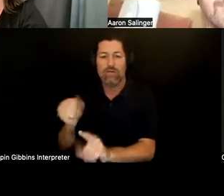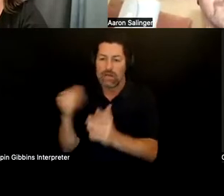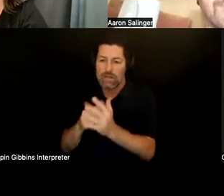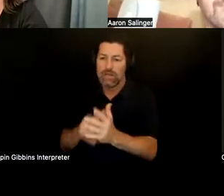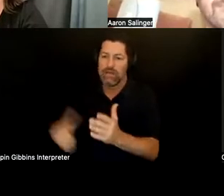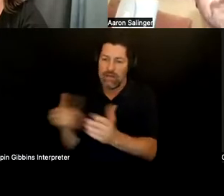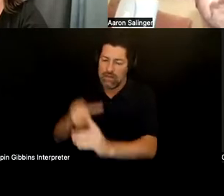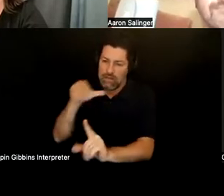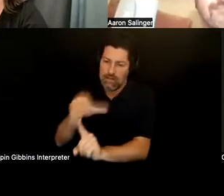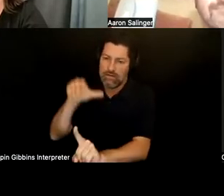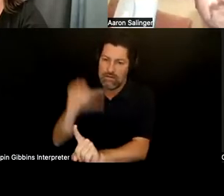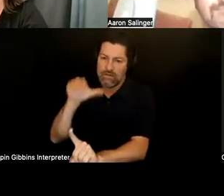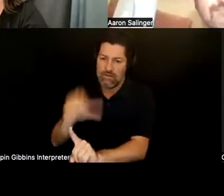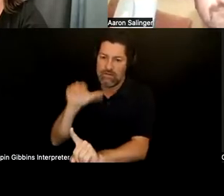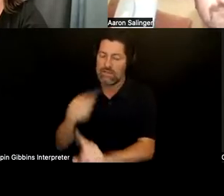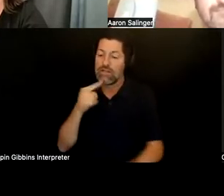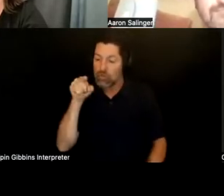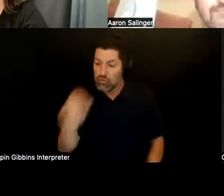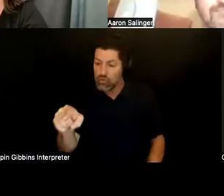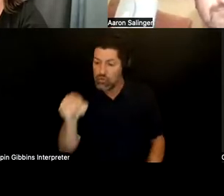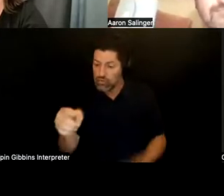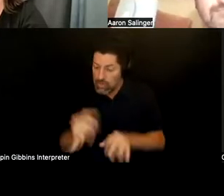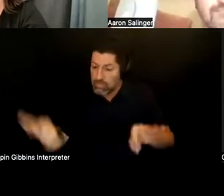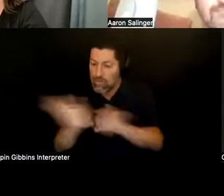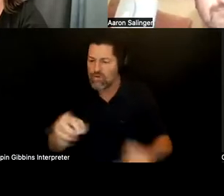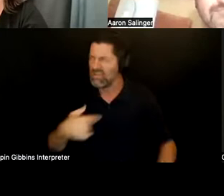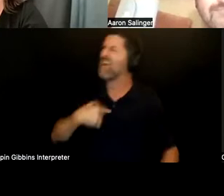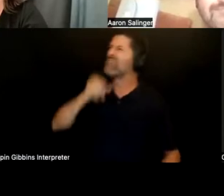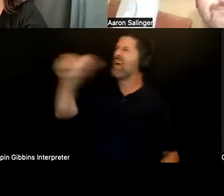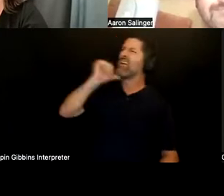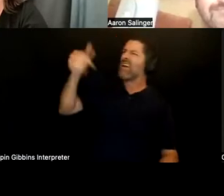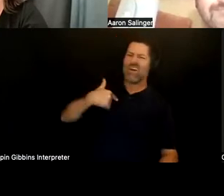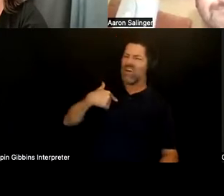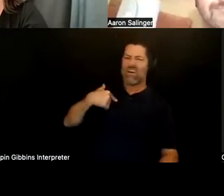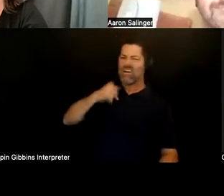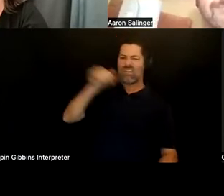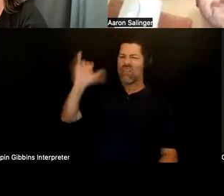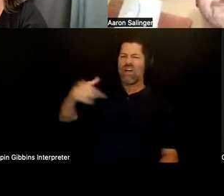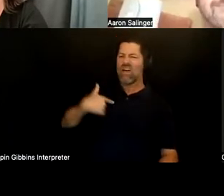19:57:42 Say you're the guy and moses was like i'm not I am not the guy right?